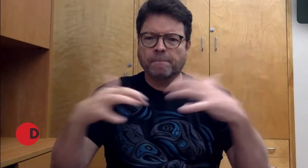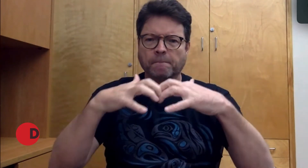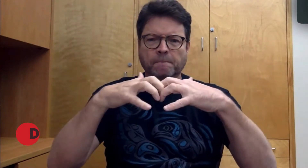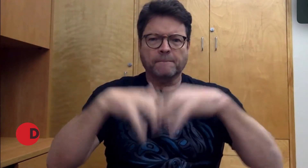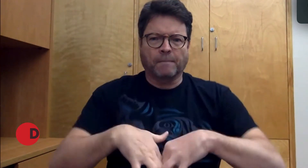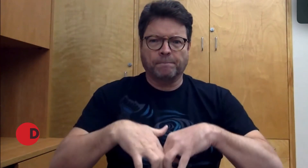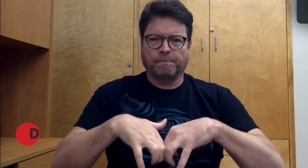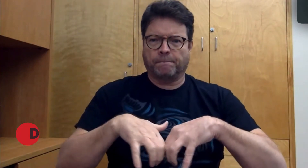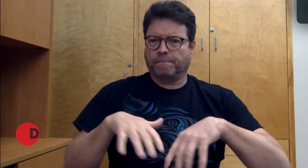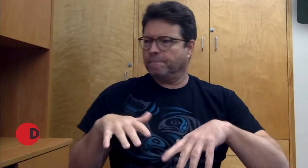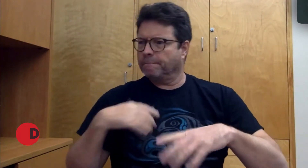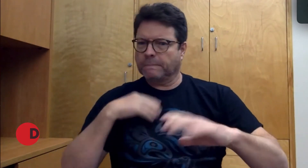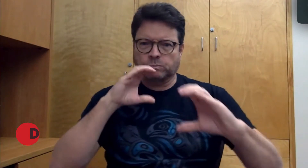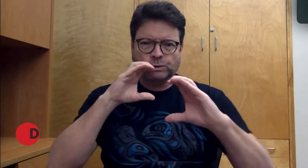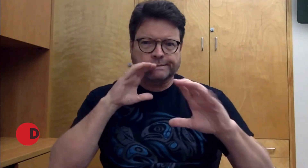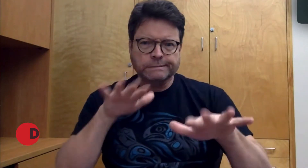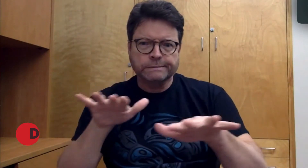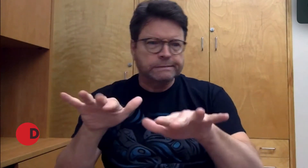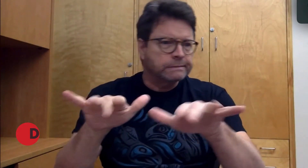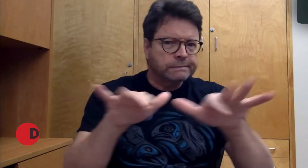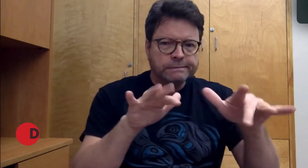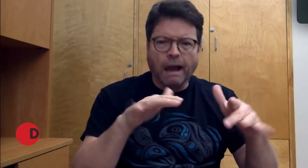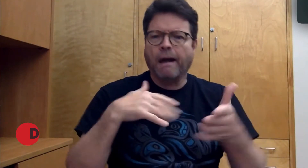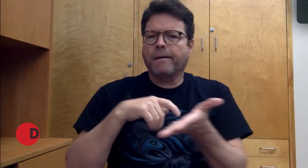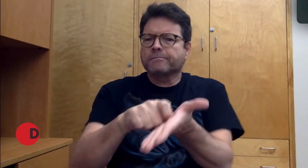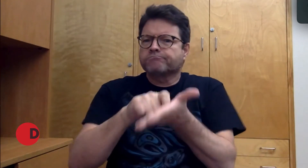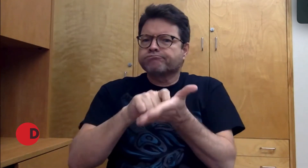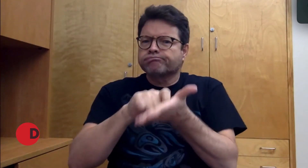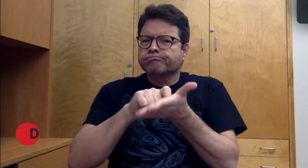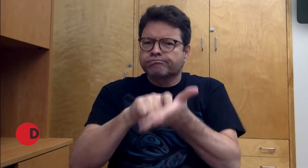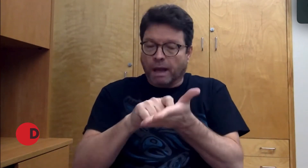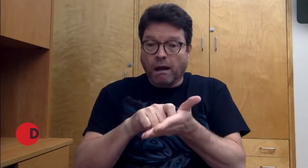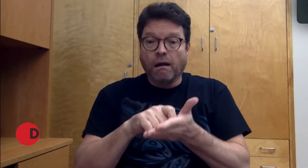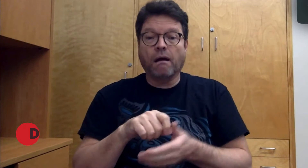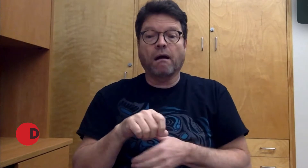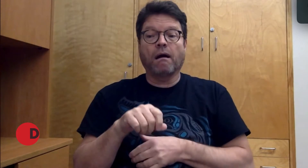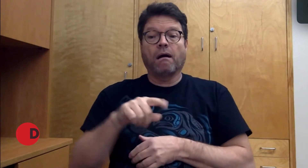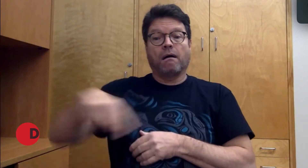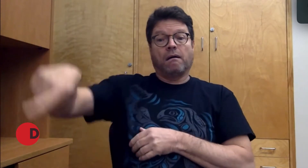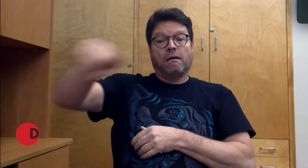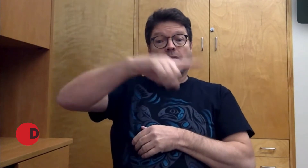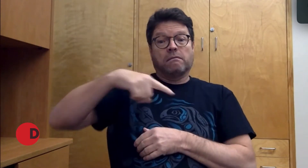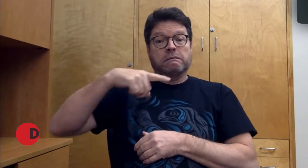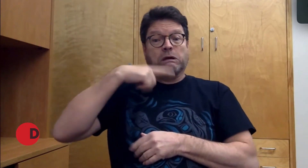Communication was difficult. I had to use a pen and paper to write back and forth.